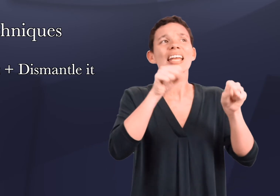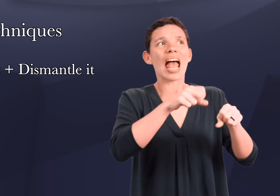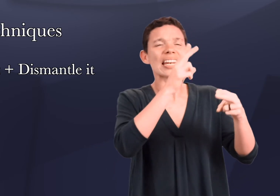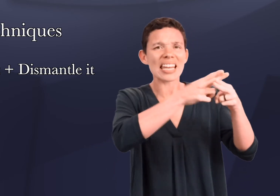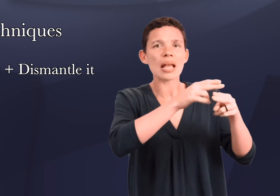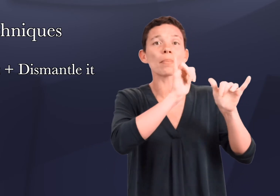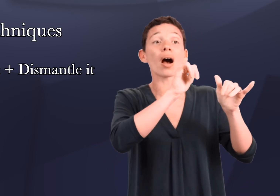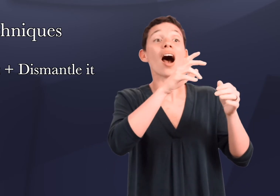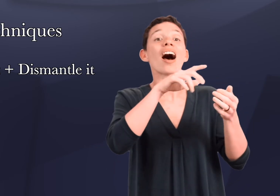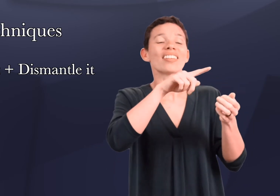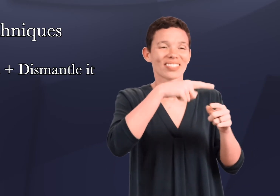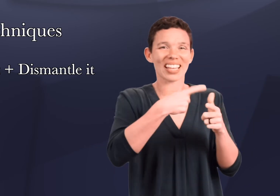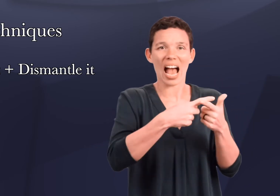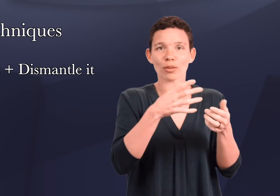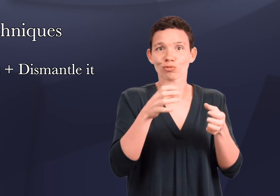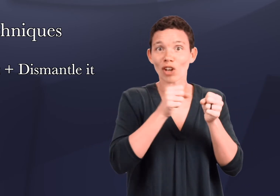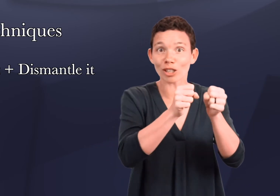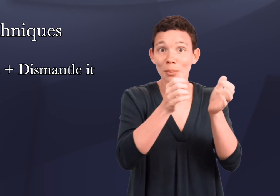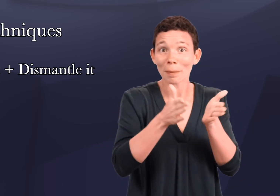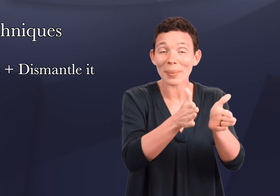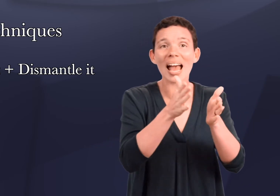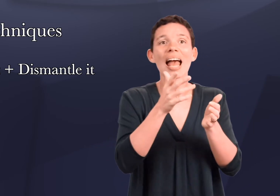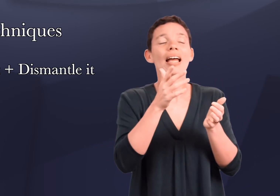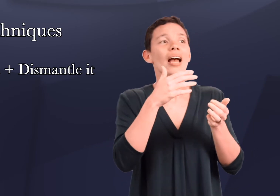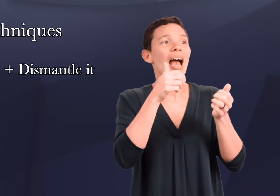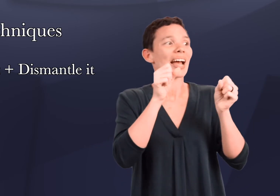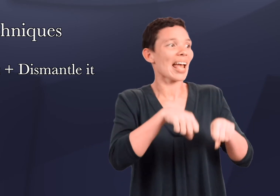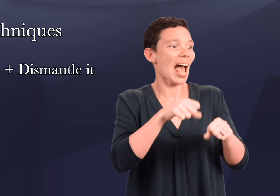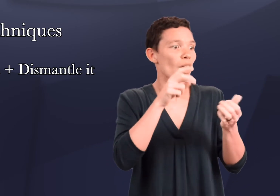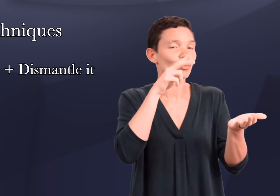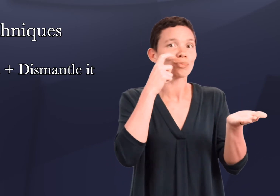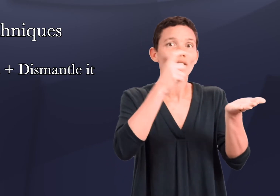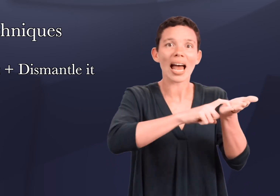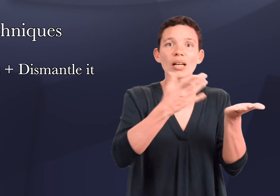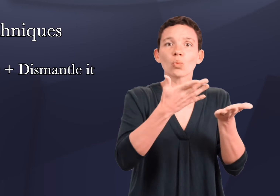Naming it can help us strategize and identify techniques we need to change.